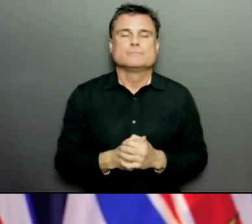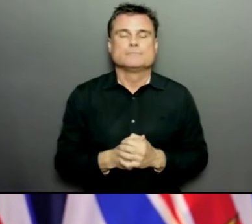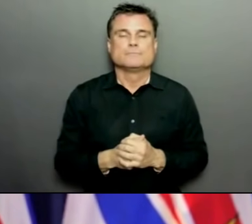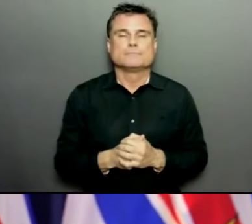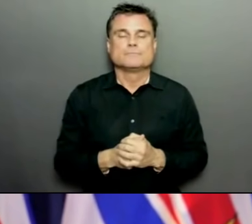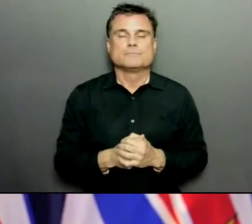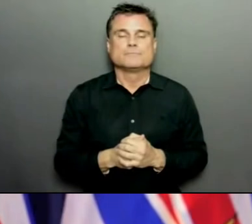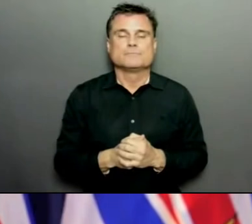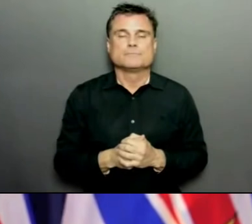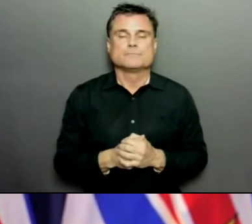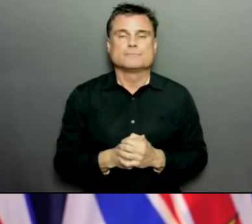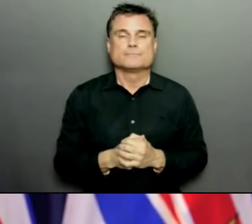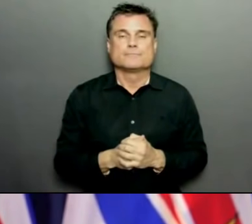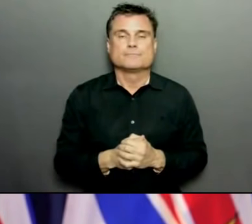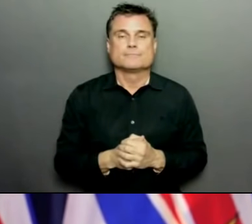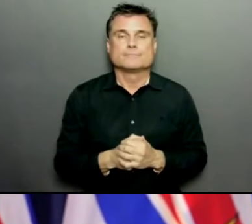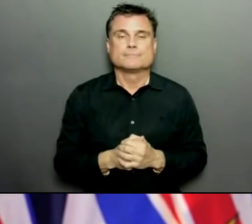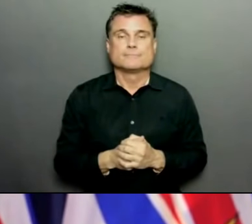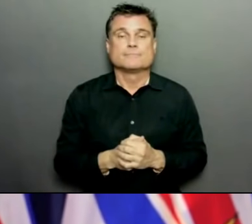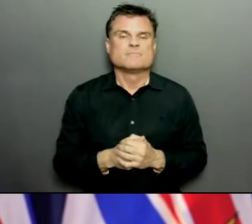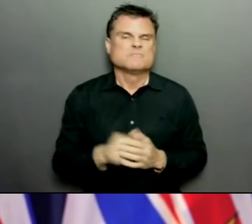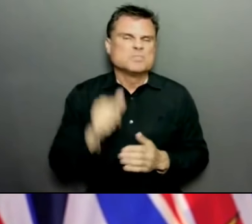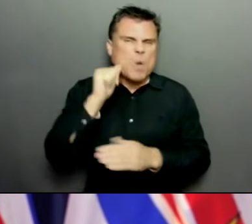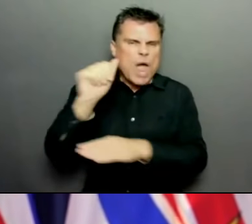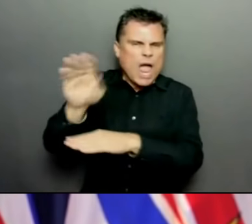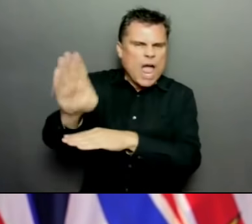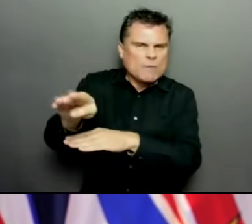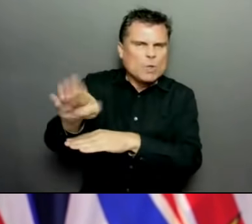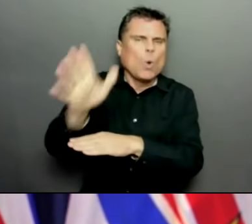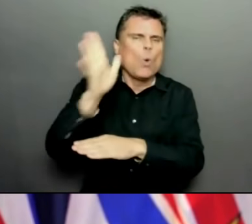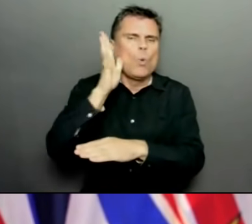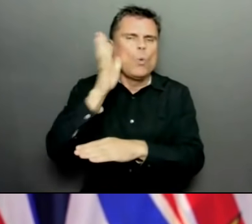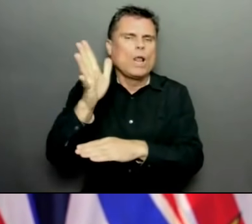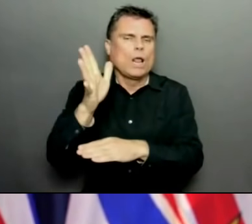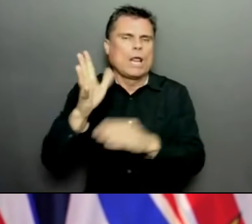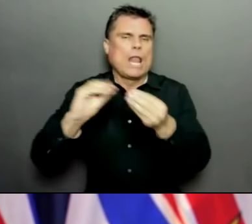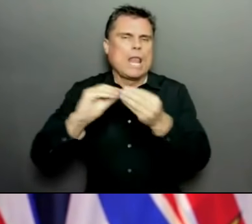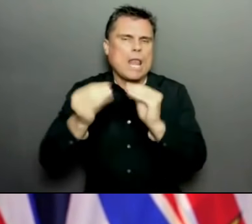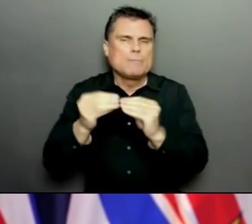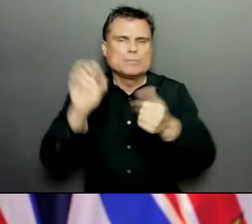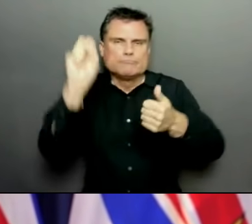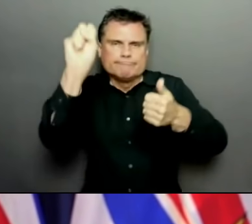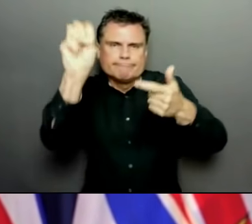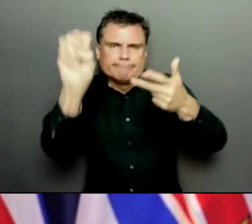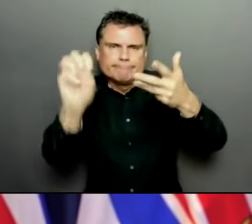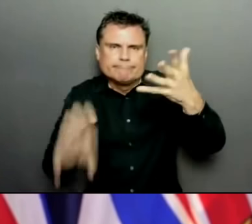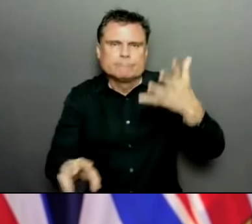with COVID-19 case numbers and other relevant information with respect to the pandemic in BC. On Wednesday, December 23,